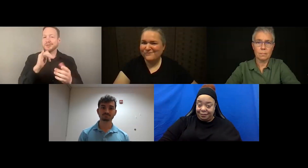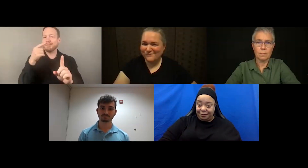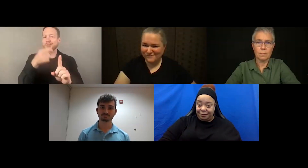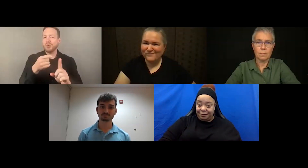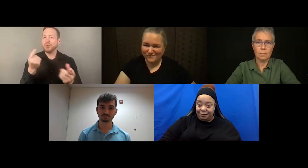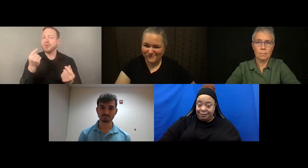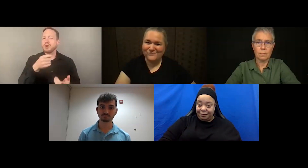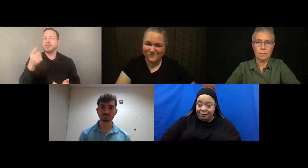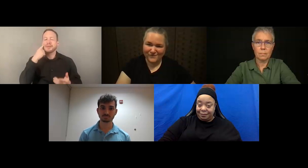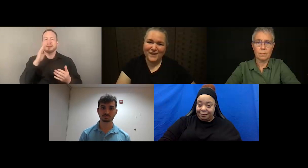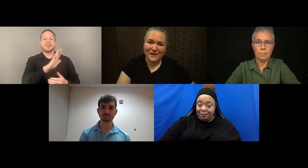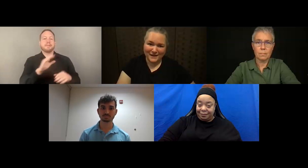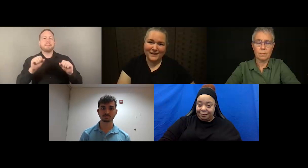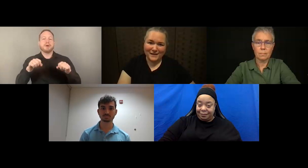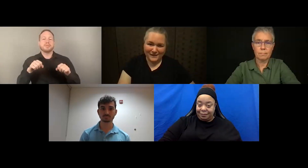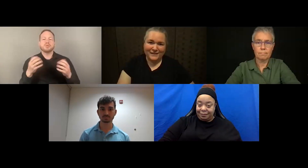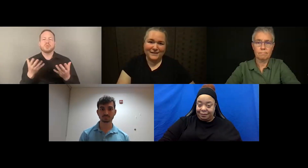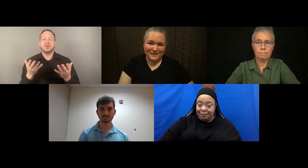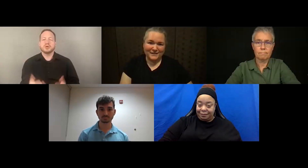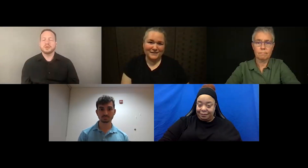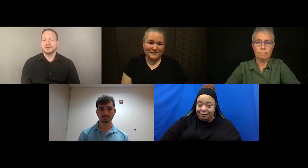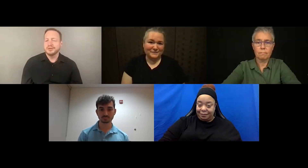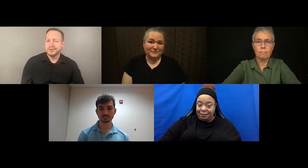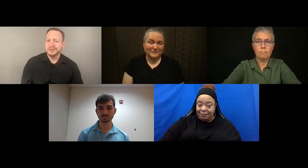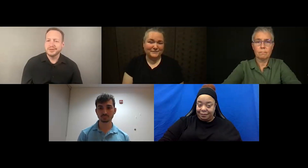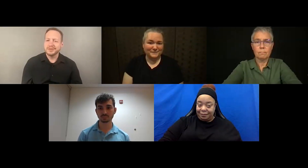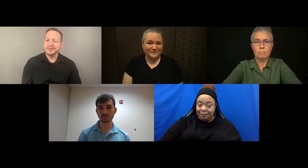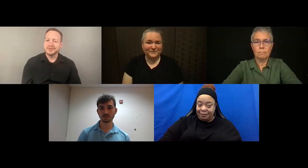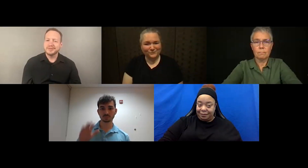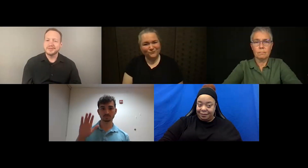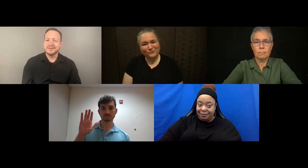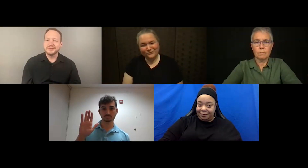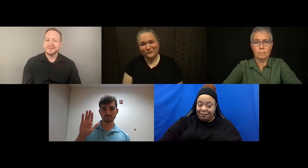coming months, years, as far as AI: what is it? What do you think it's able to do? What are